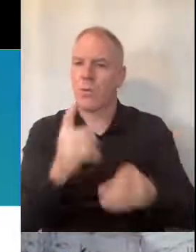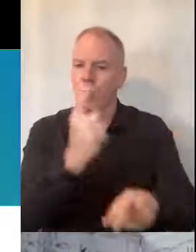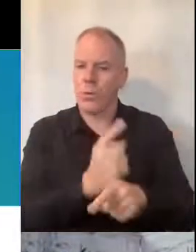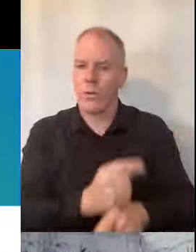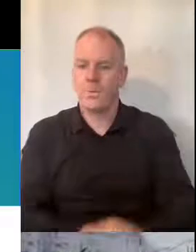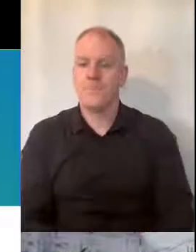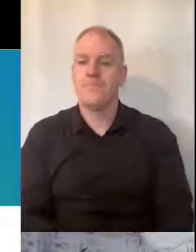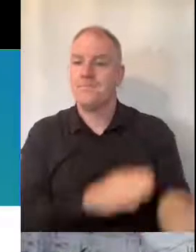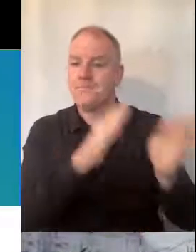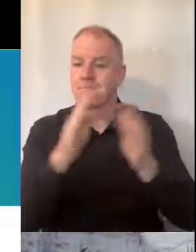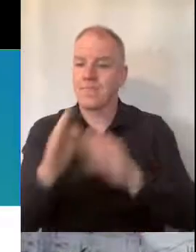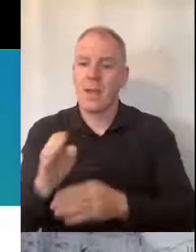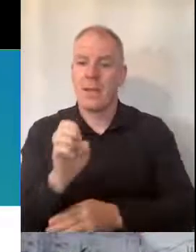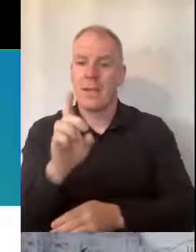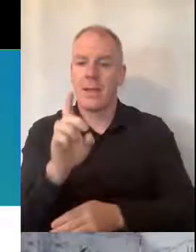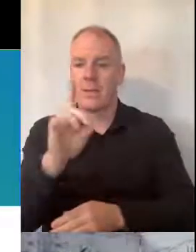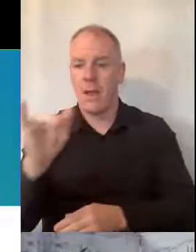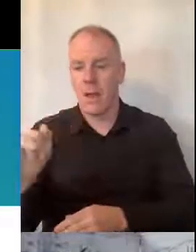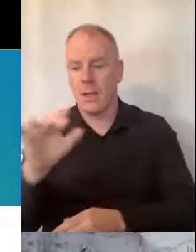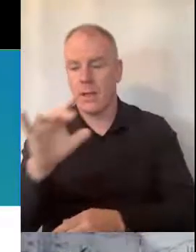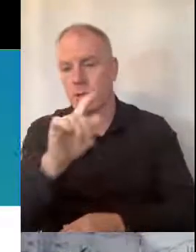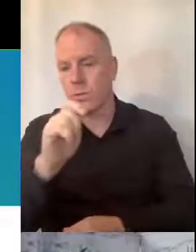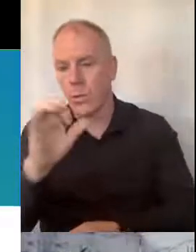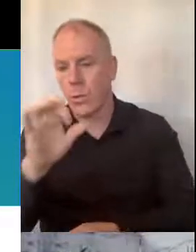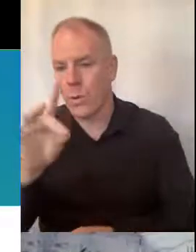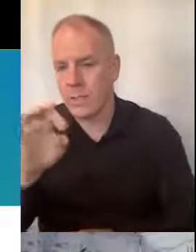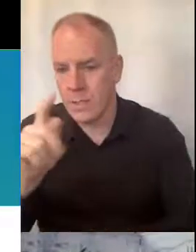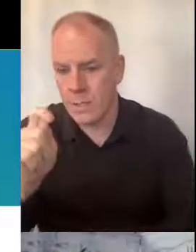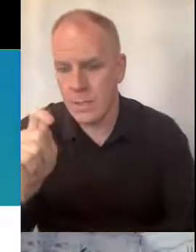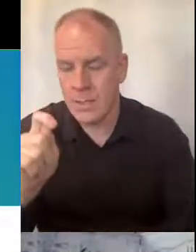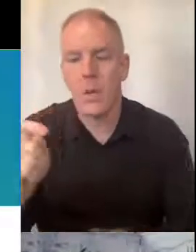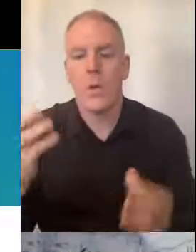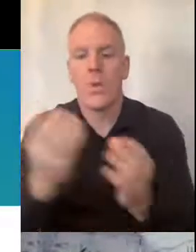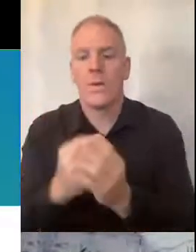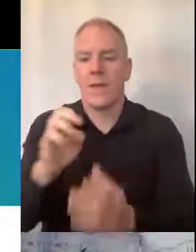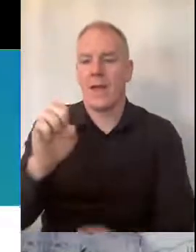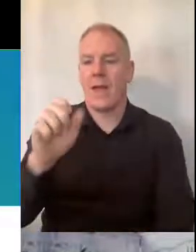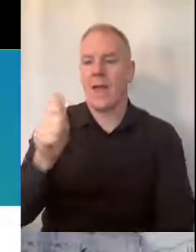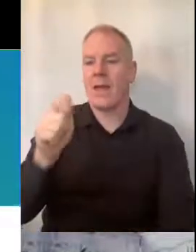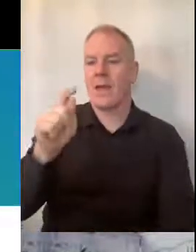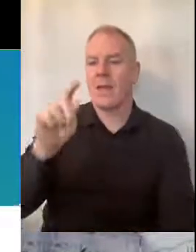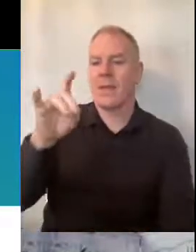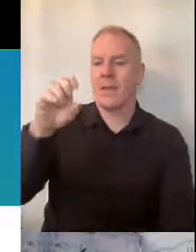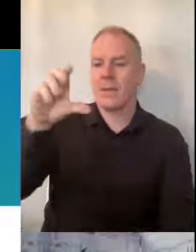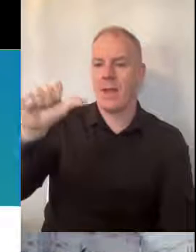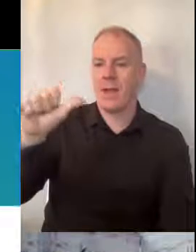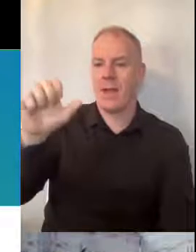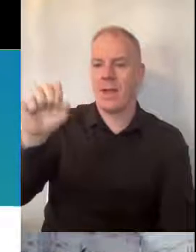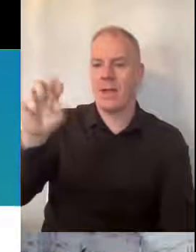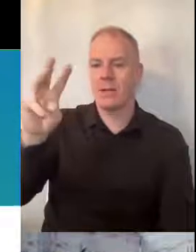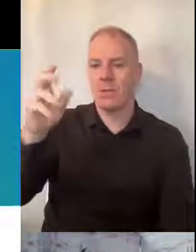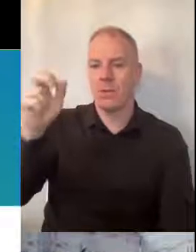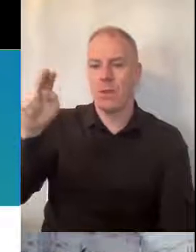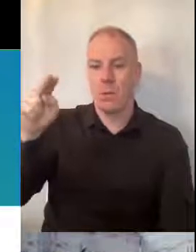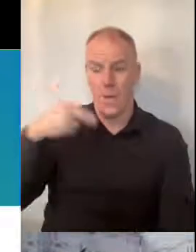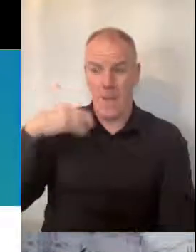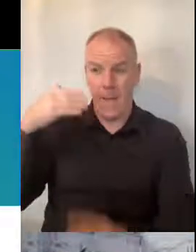and then finally in terms of 18 S 1. We're institutionally going for gold and TDI is in the curriculum